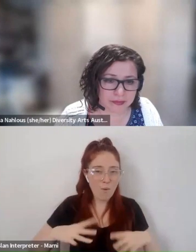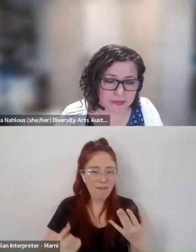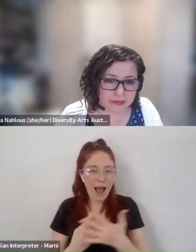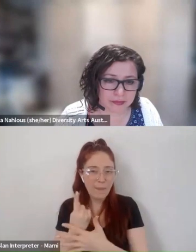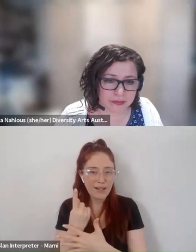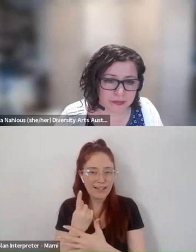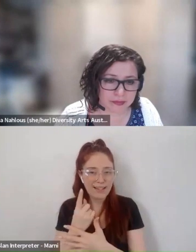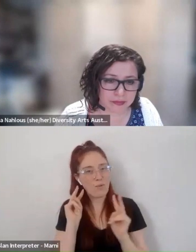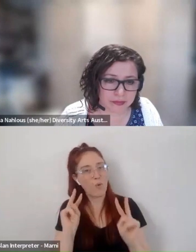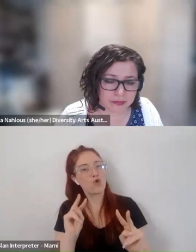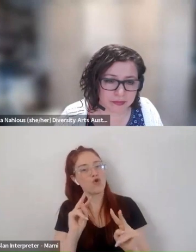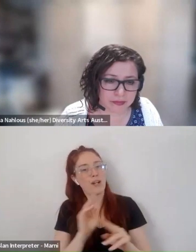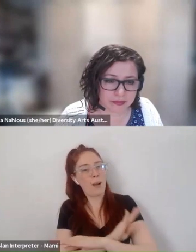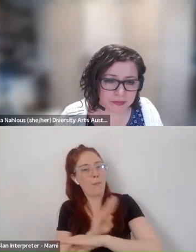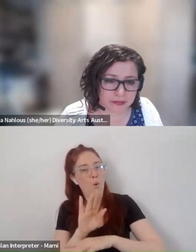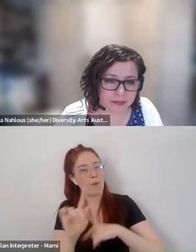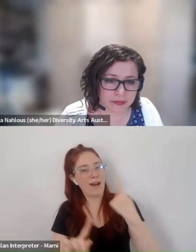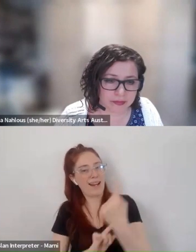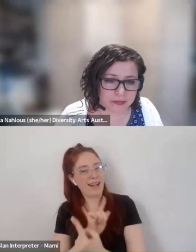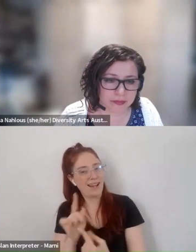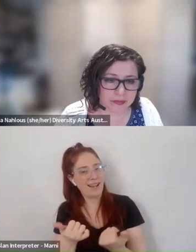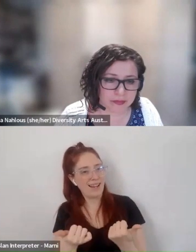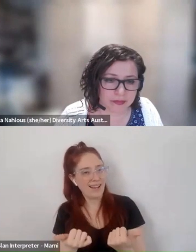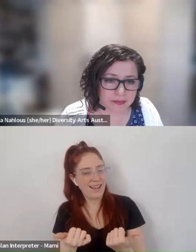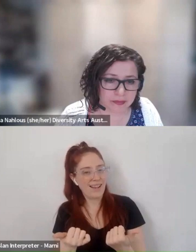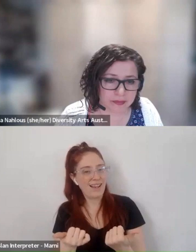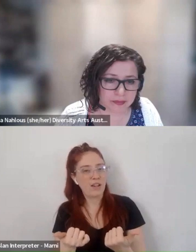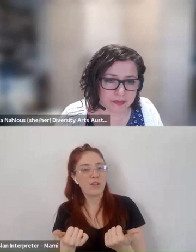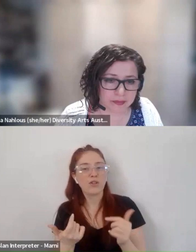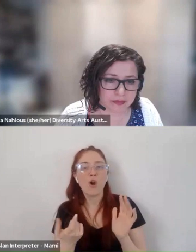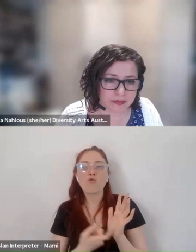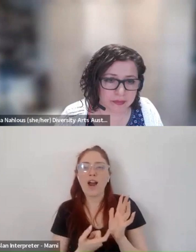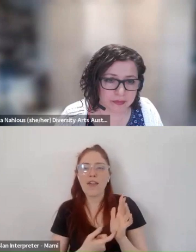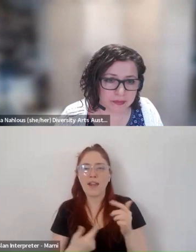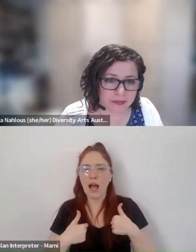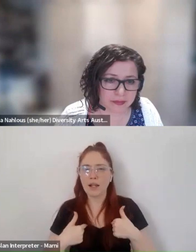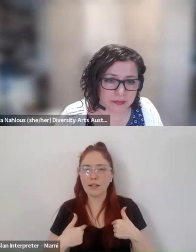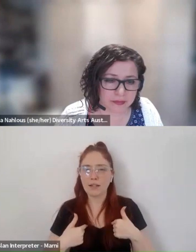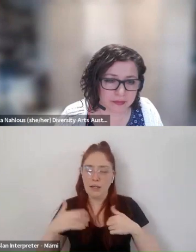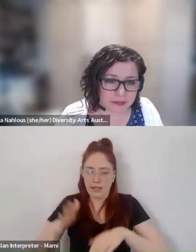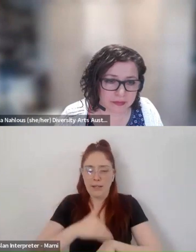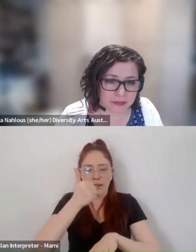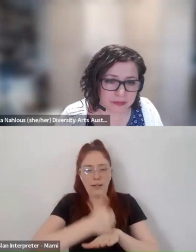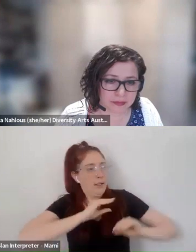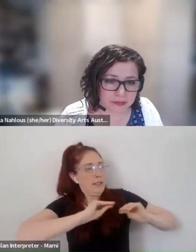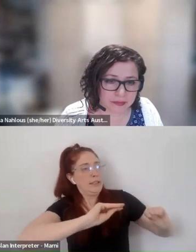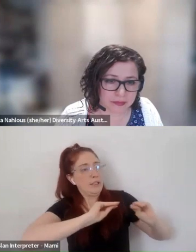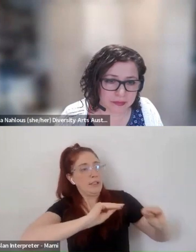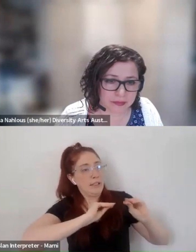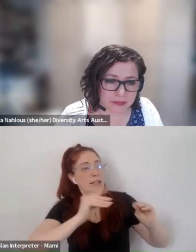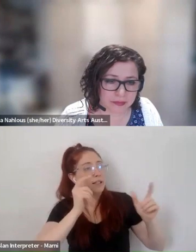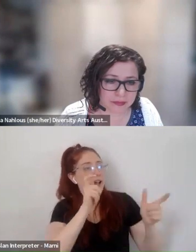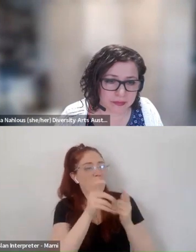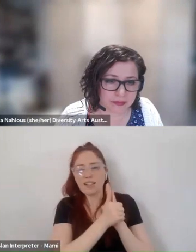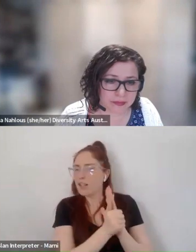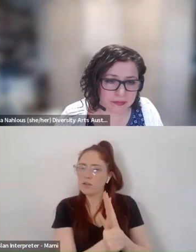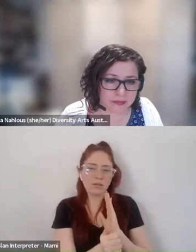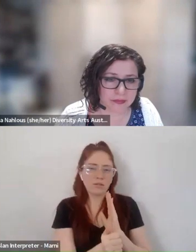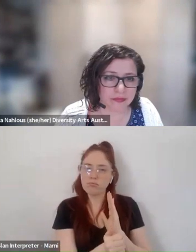that's so amazing. It's so it's not just up to us to teach them governance skills, but actually, they're also gaining knowledge